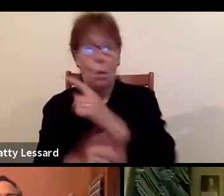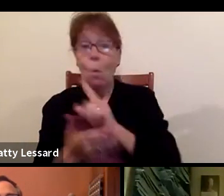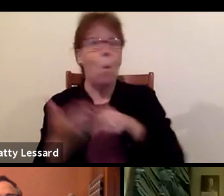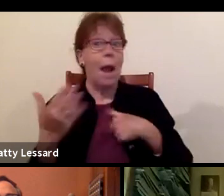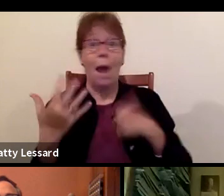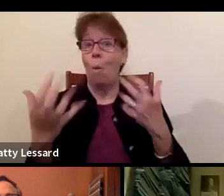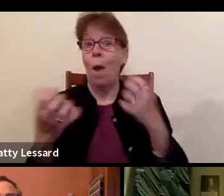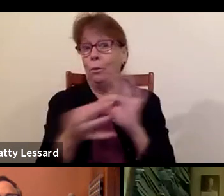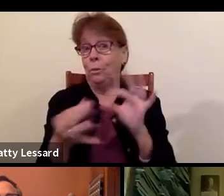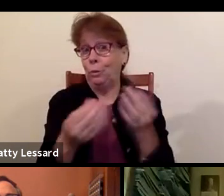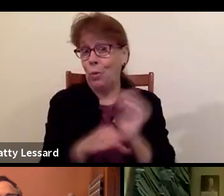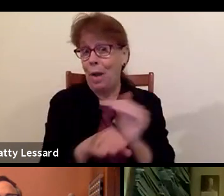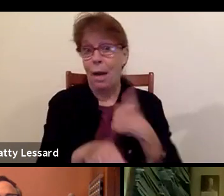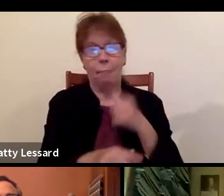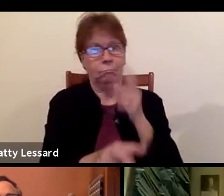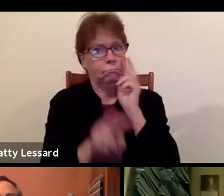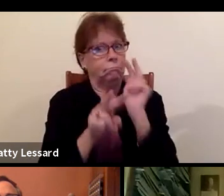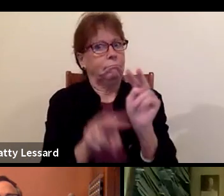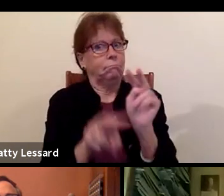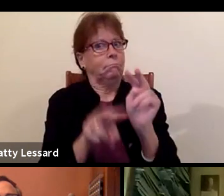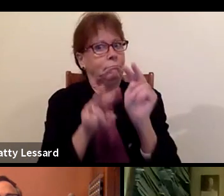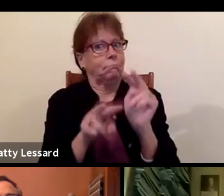the seats. So, it's very awkward placement.